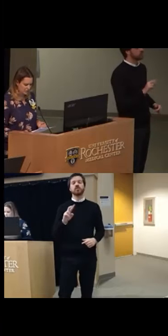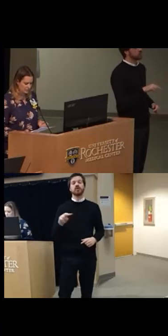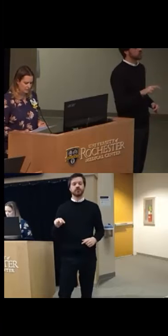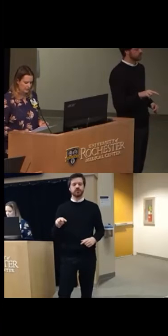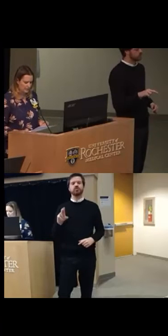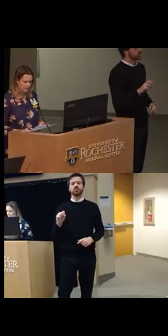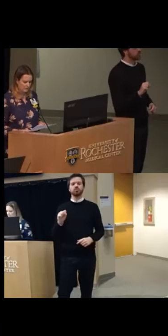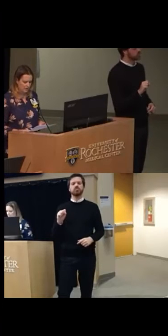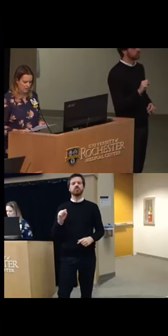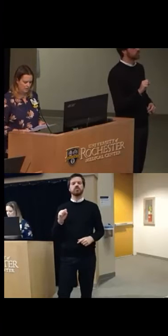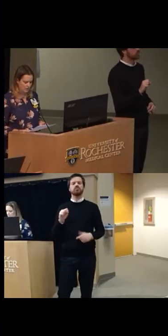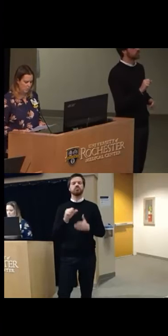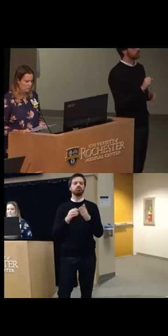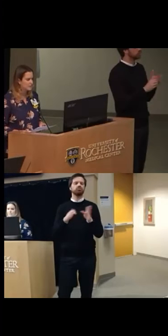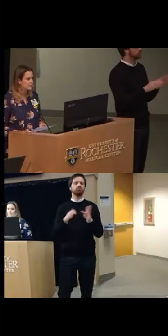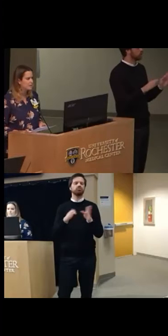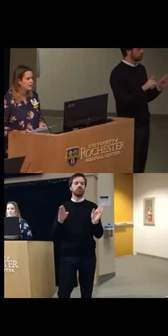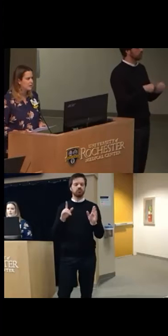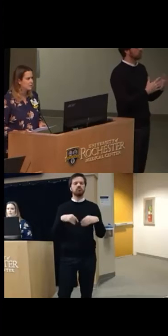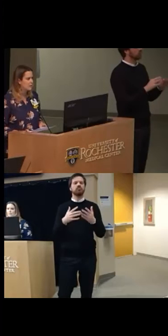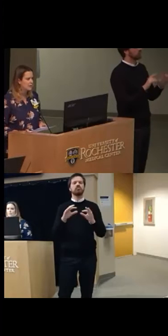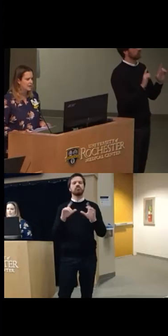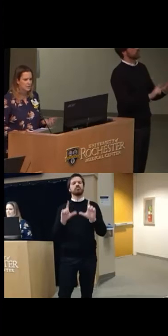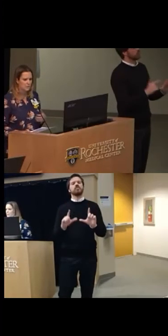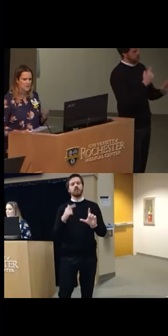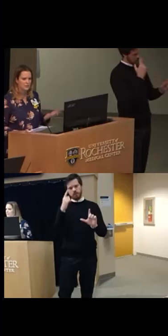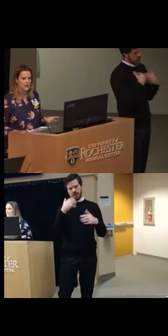General released a framework for workplace mental health and well-being I don't know if any of you